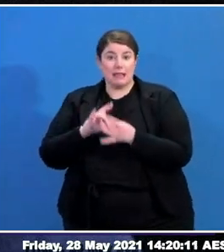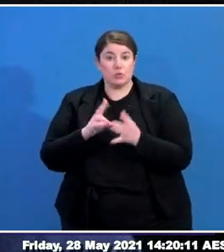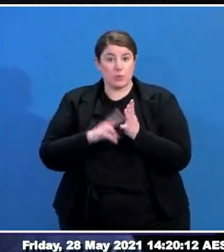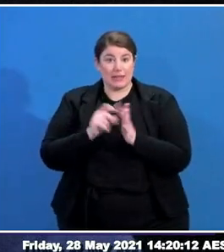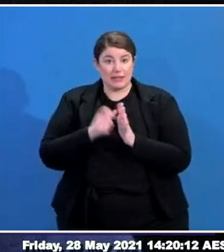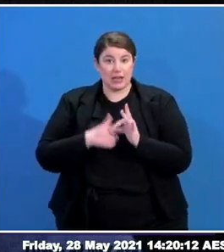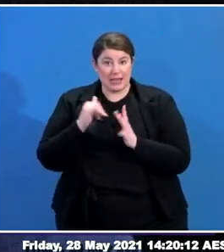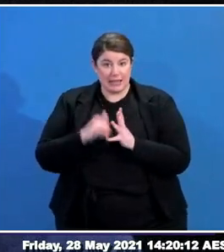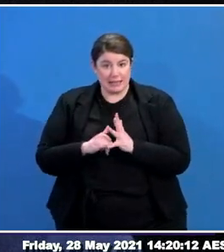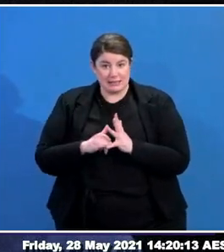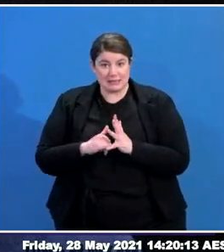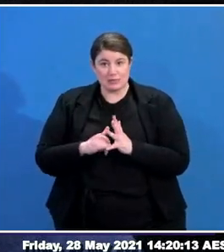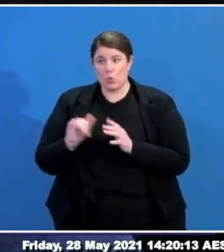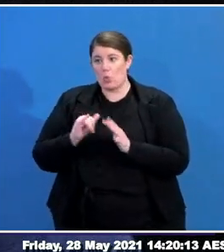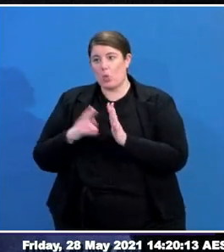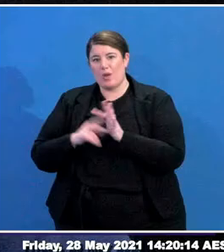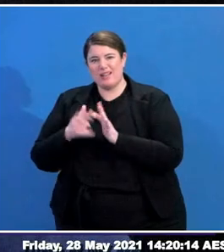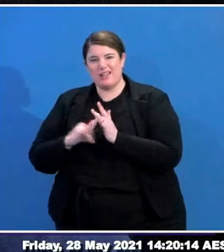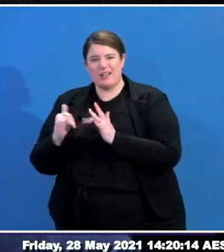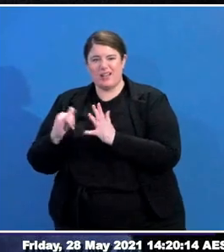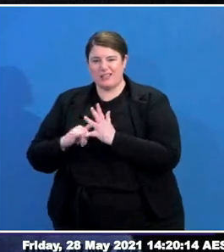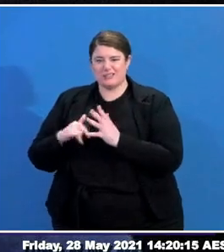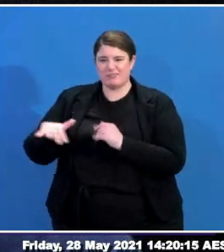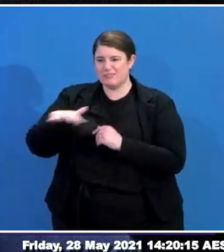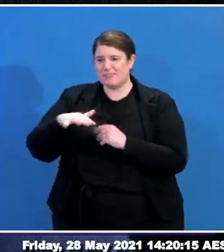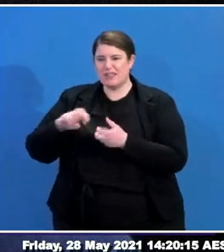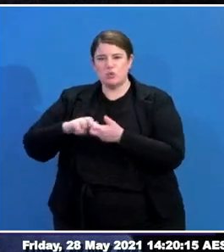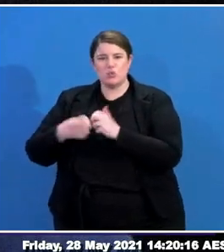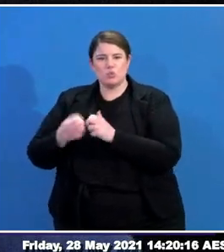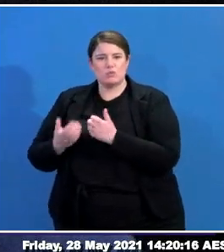non-NDIS-related matters, so our complaints officers go through a process